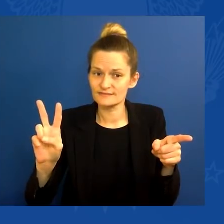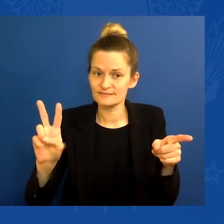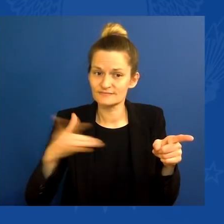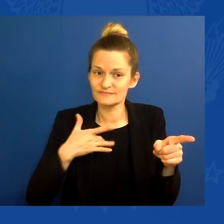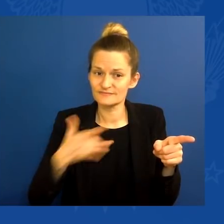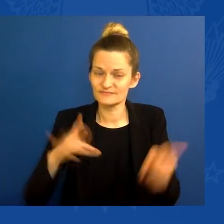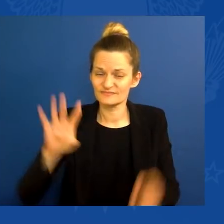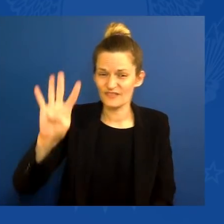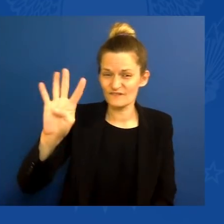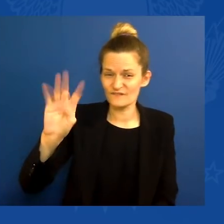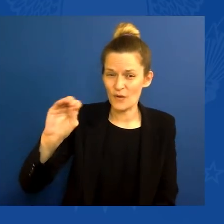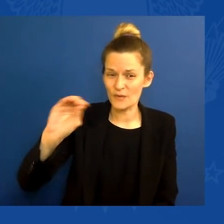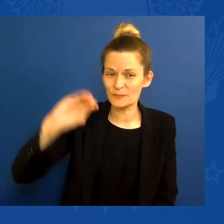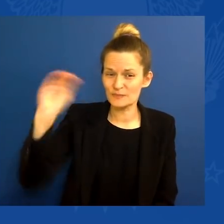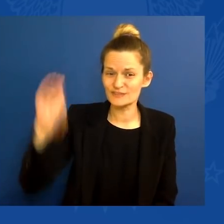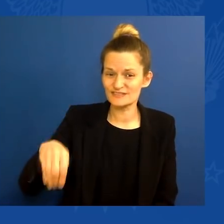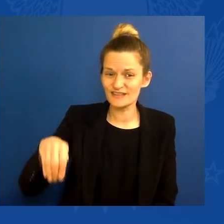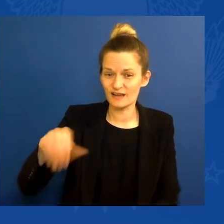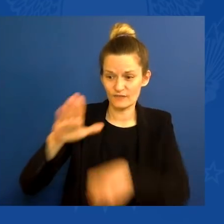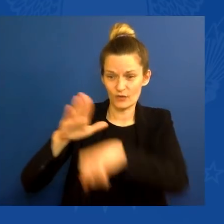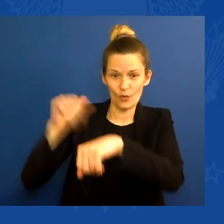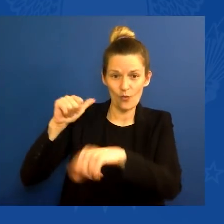You expect officers to have degrees in psychology?